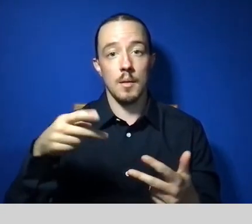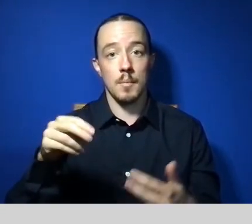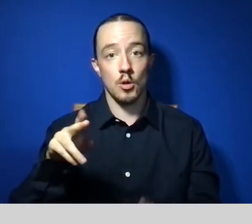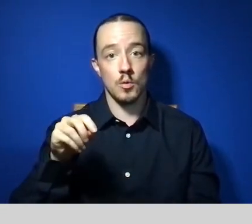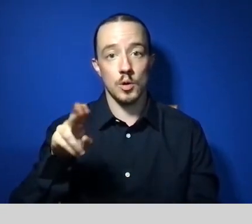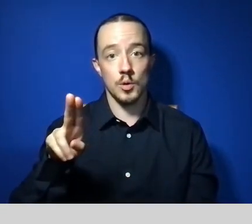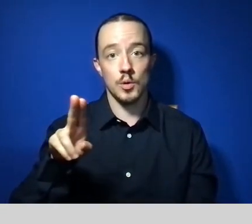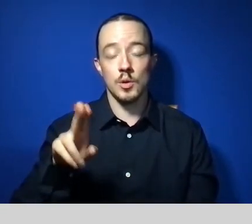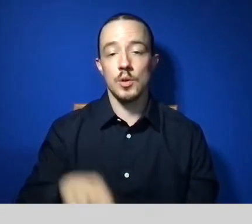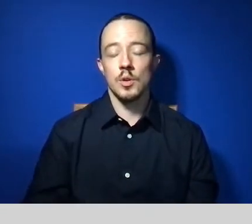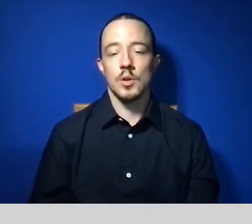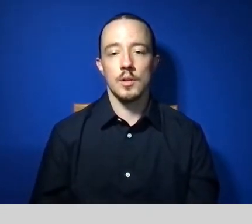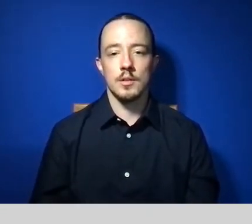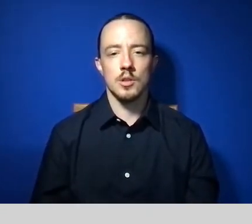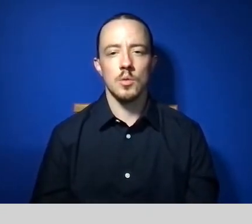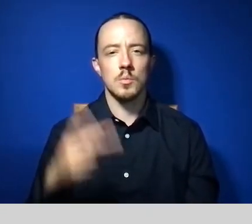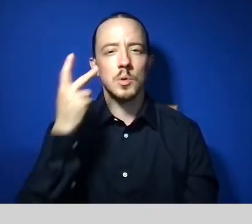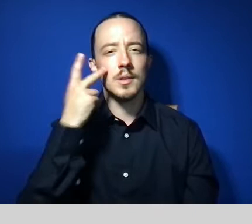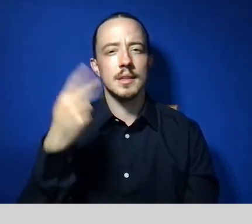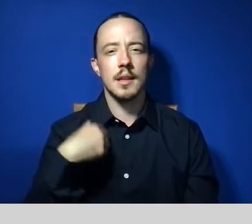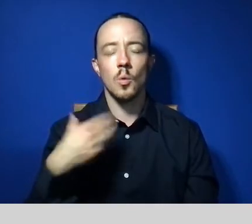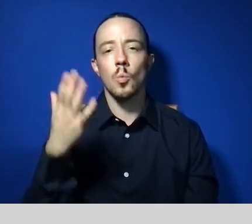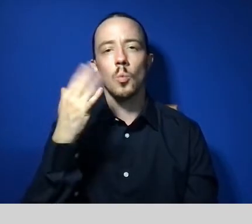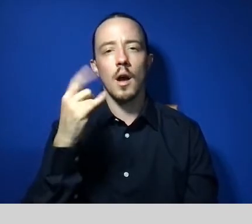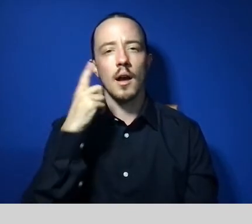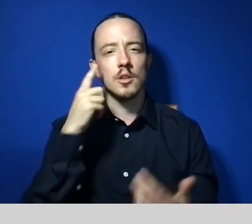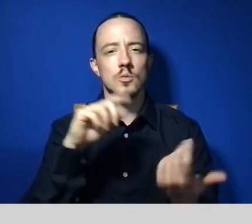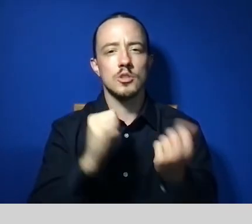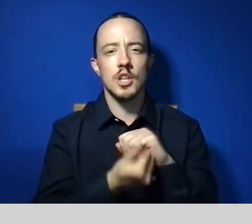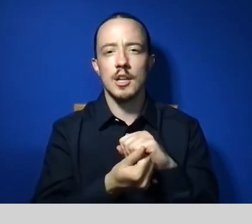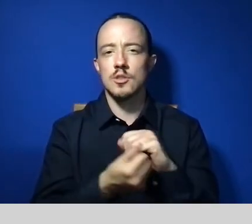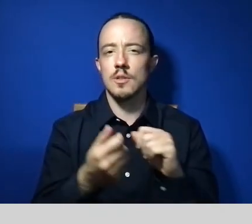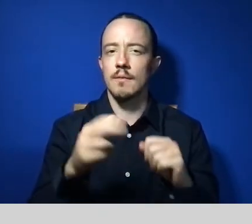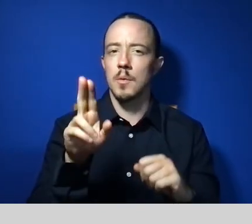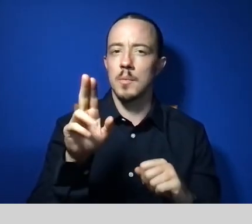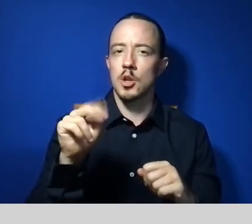I relabeled it to UK and I'll show you why I did that in a minute.